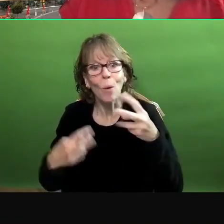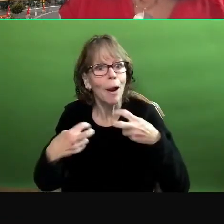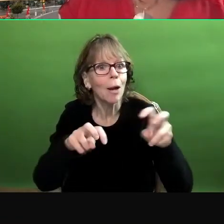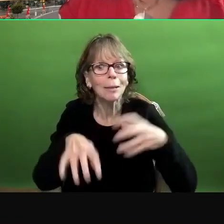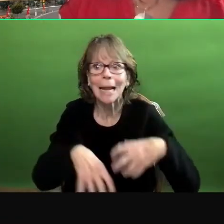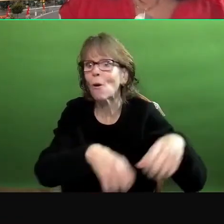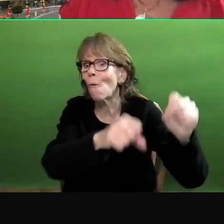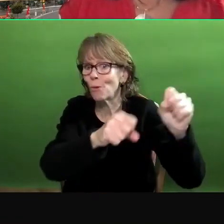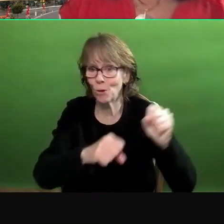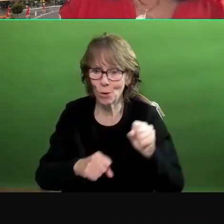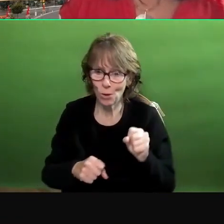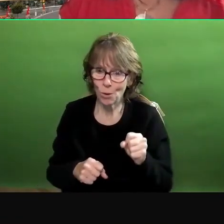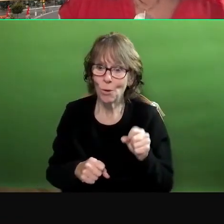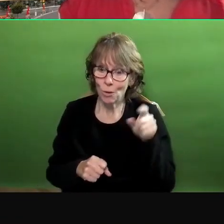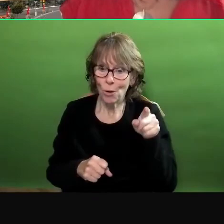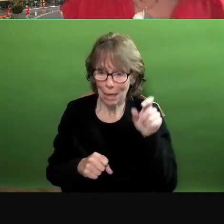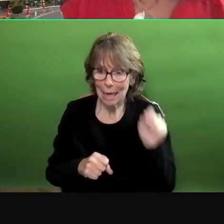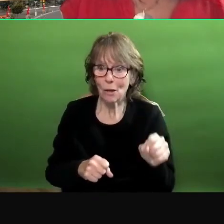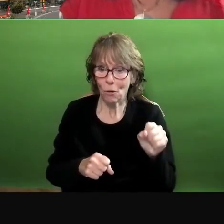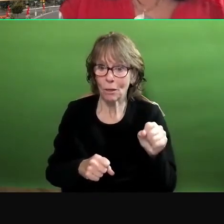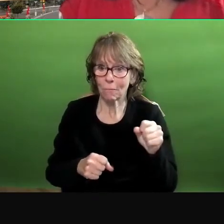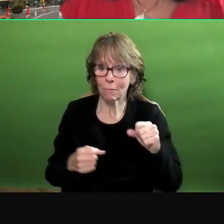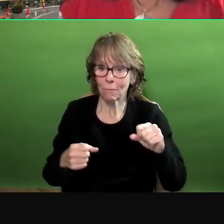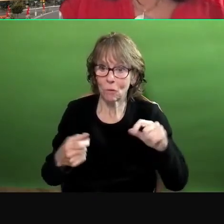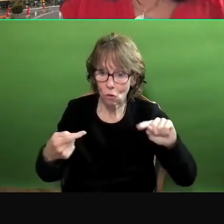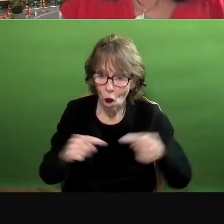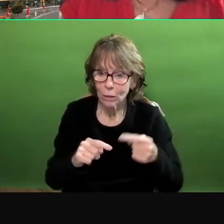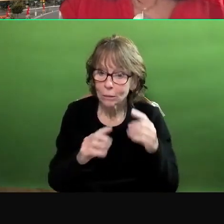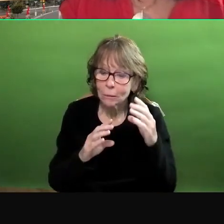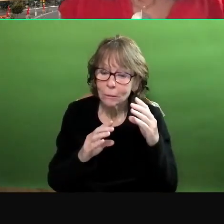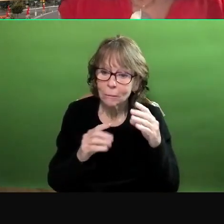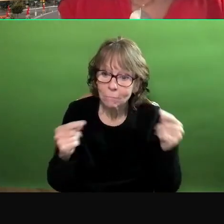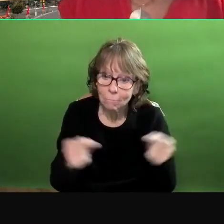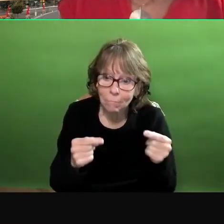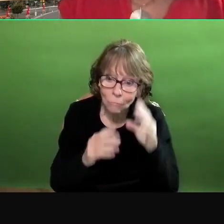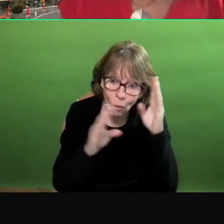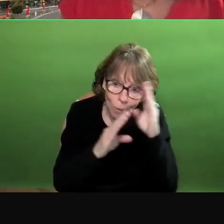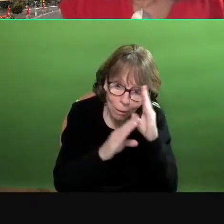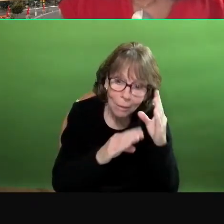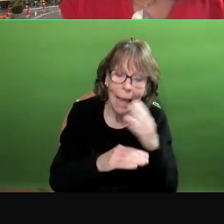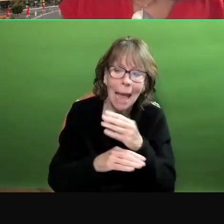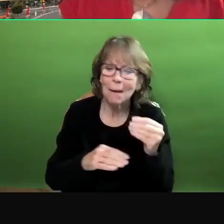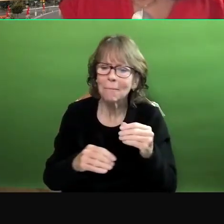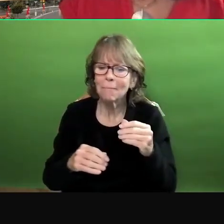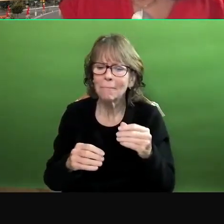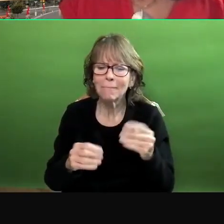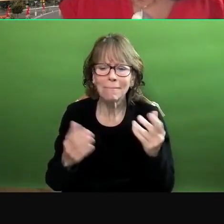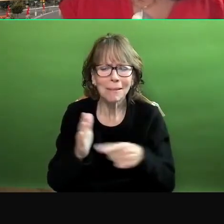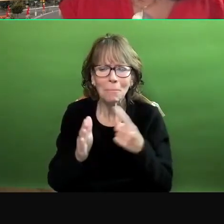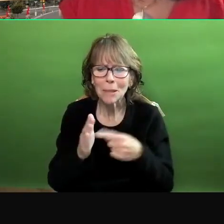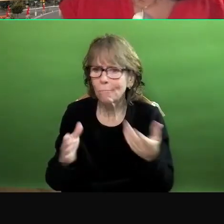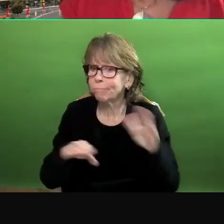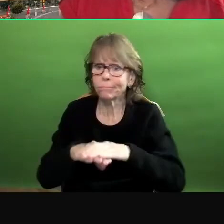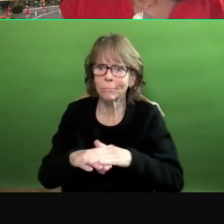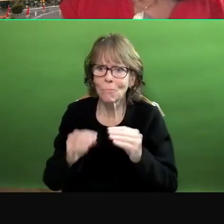as well as just complicating the caregiving. So this is Sonoo and I's,